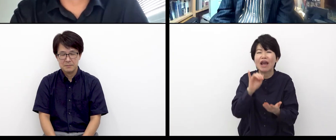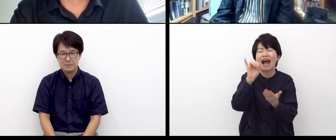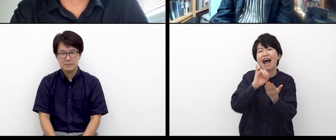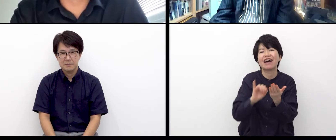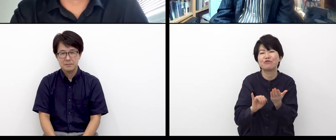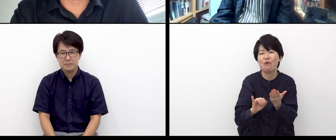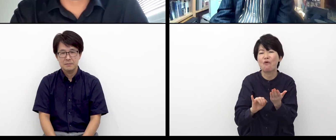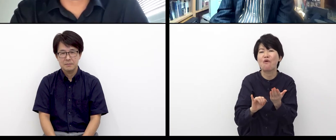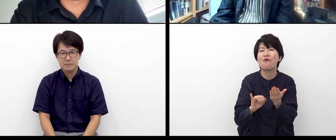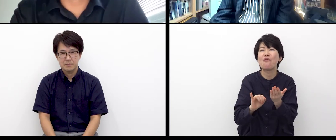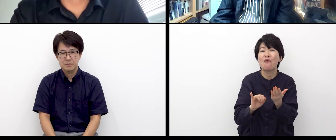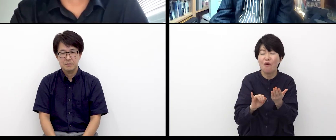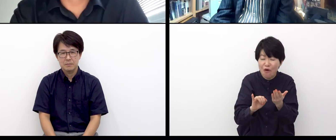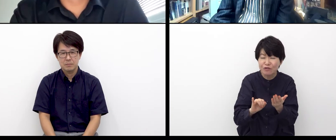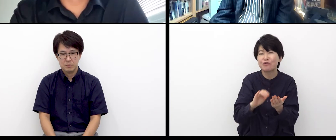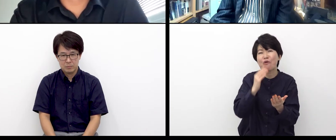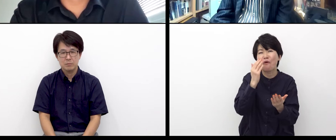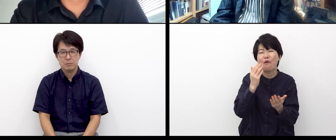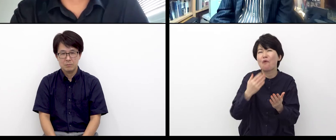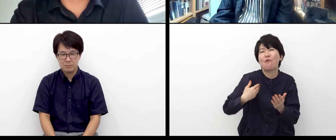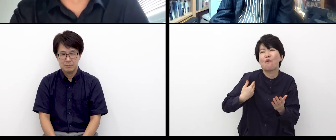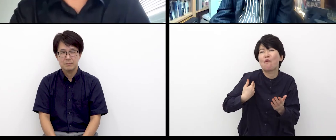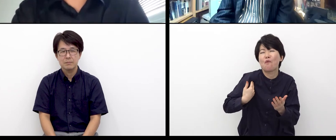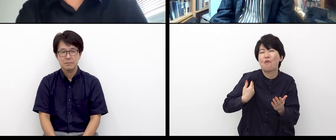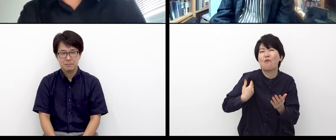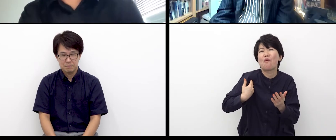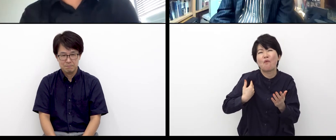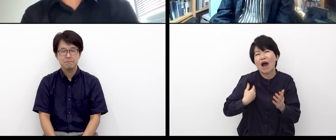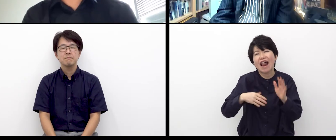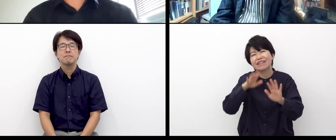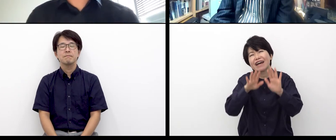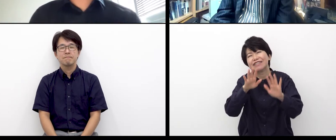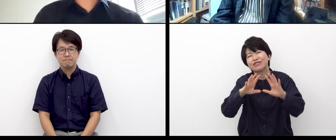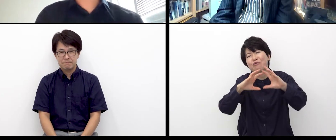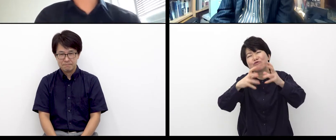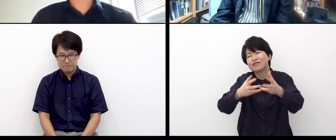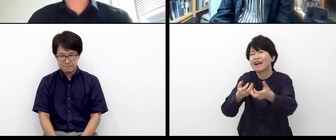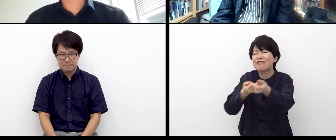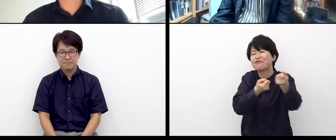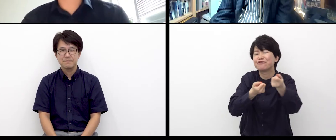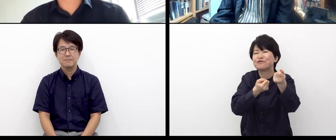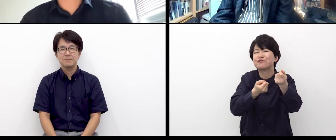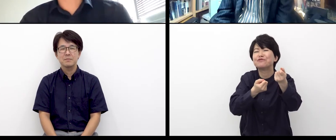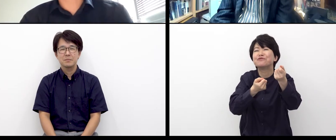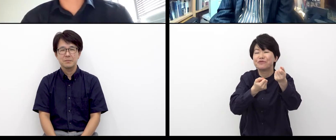I can say sharing the uncertain world. Something we can call an accidence.